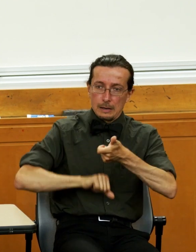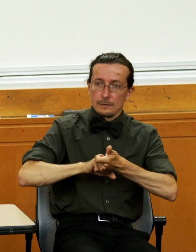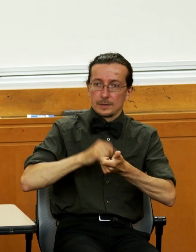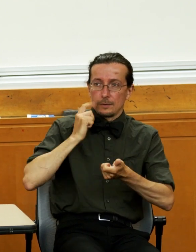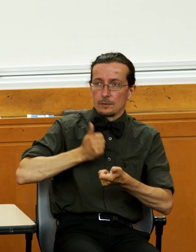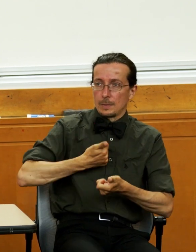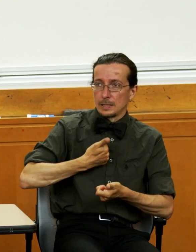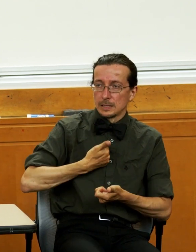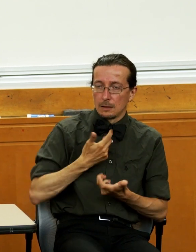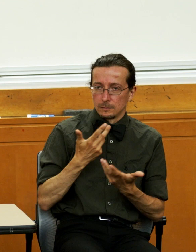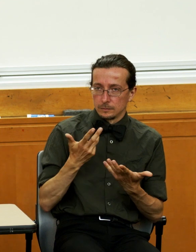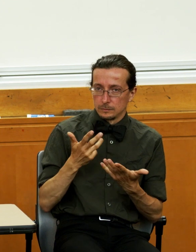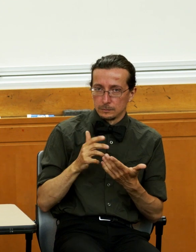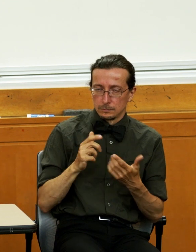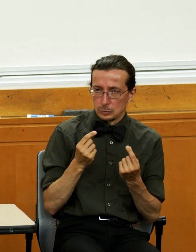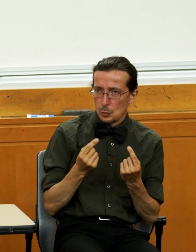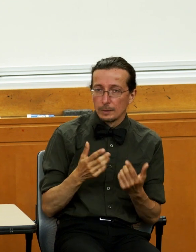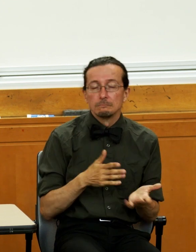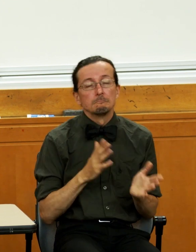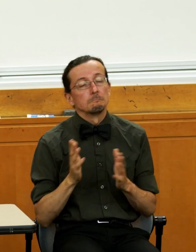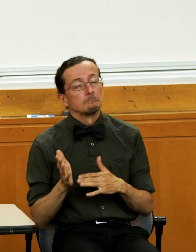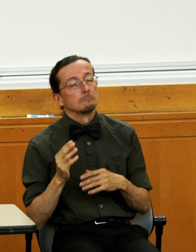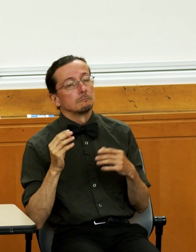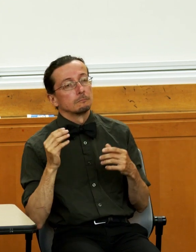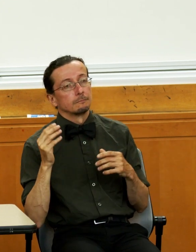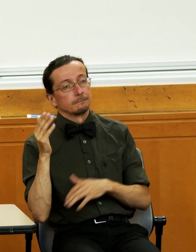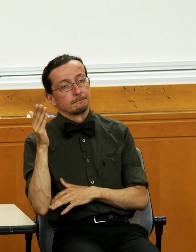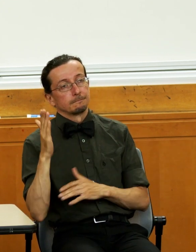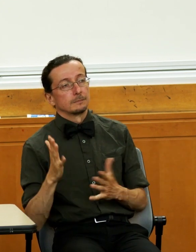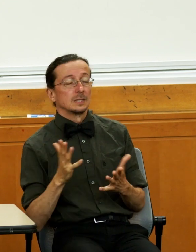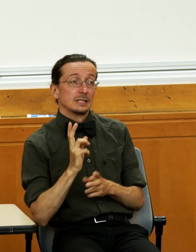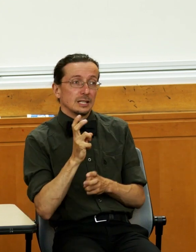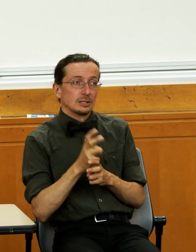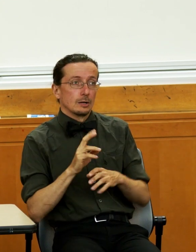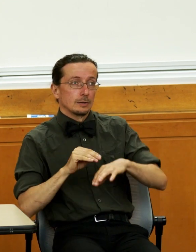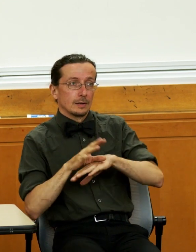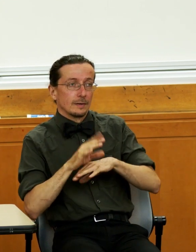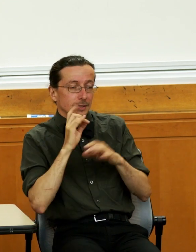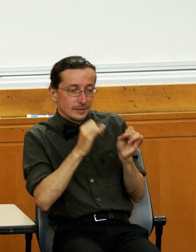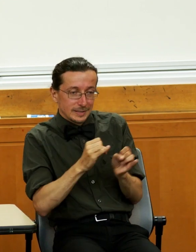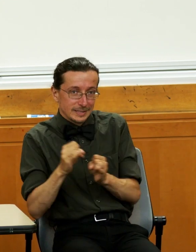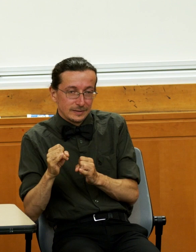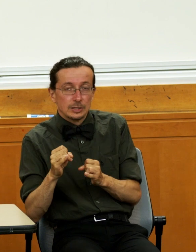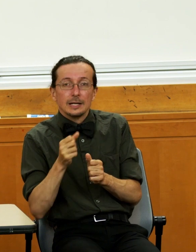I mean, it's hard to sort of give individual advice. Every situation is different. I think